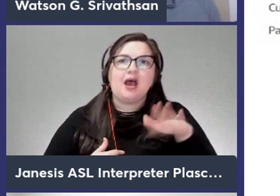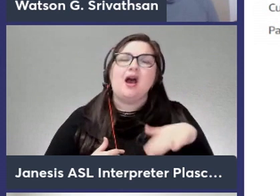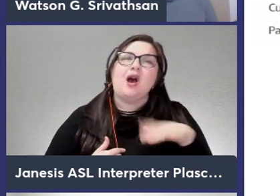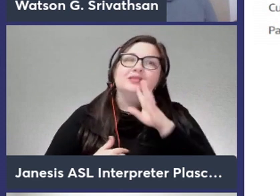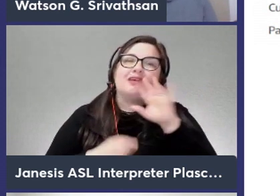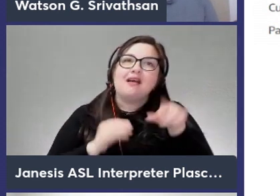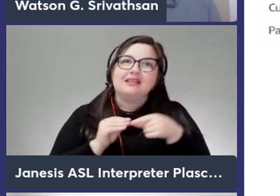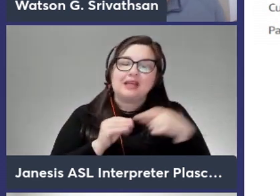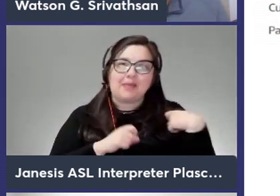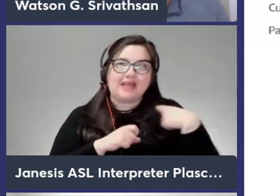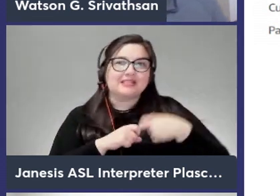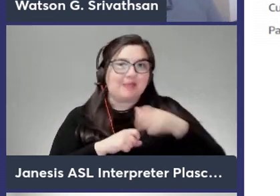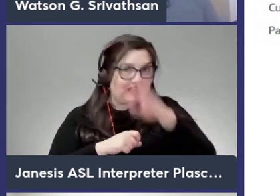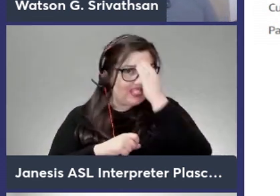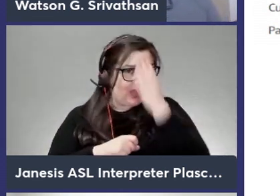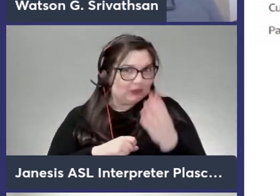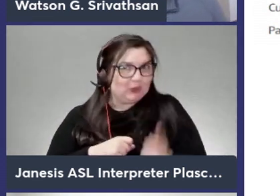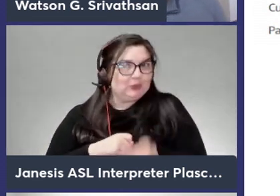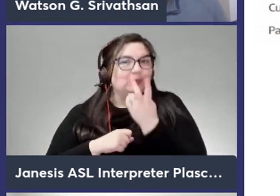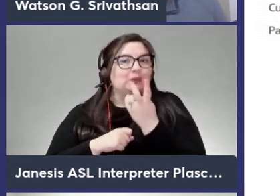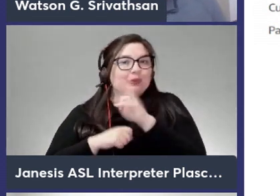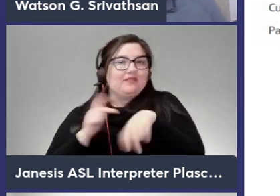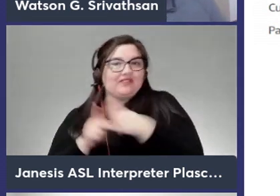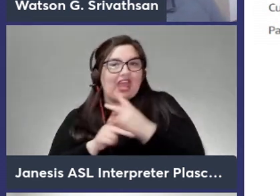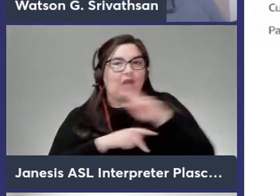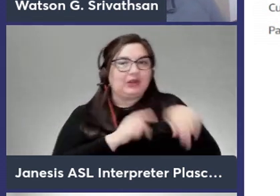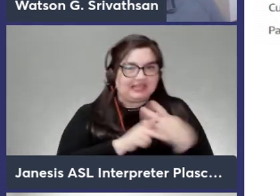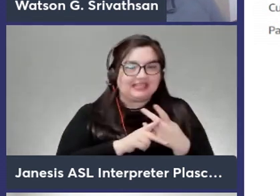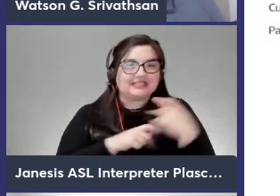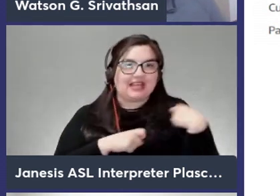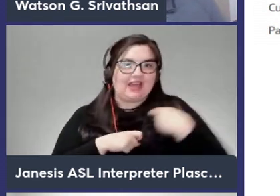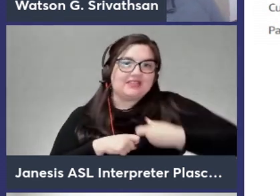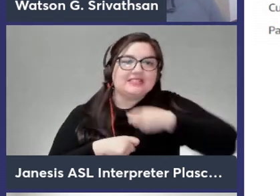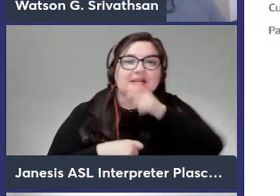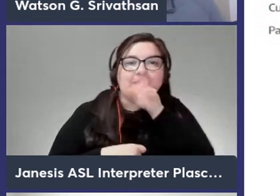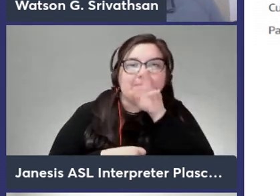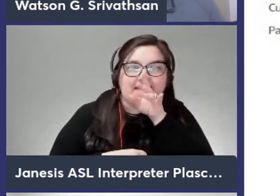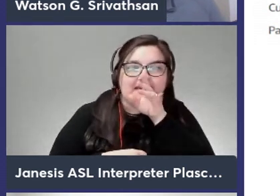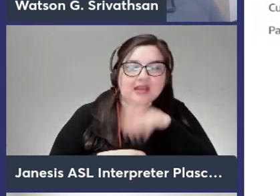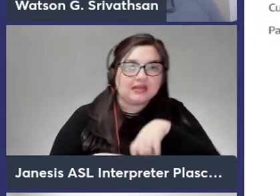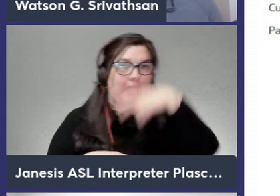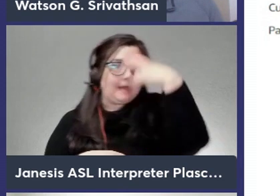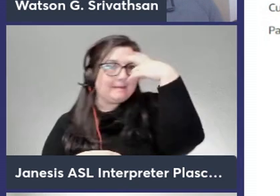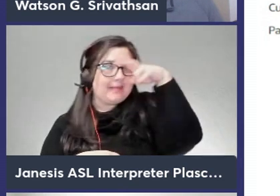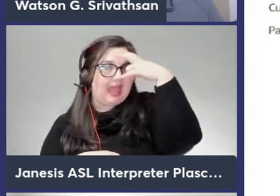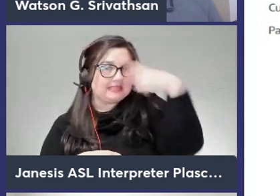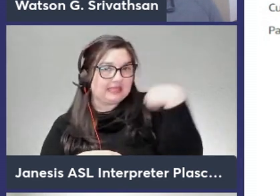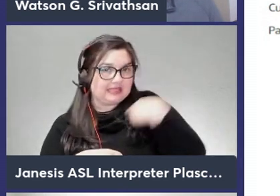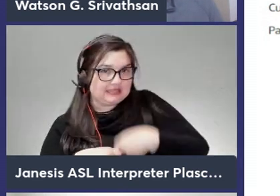we have two variants of Spanish. If there this, the Mexican Spanish is very similar